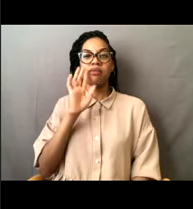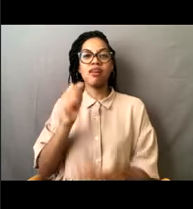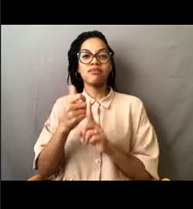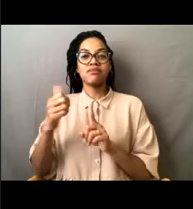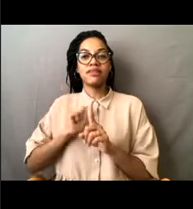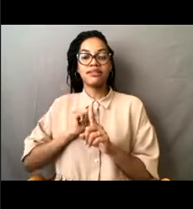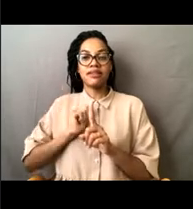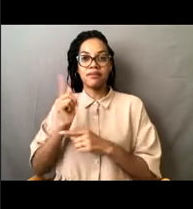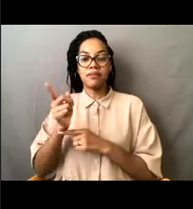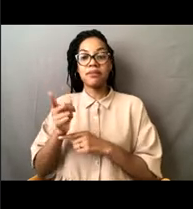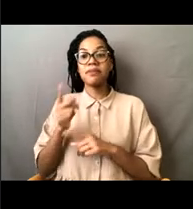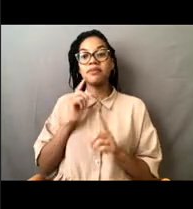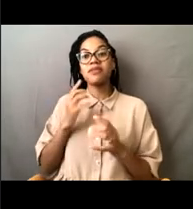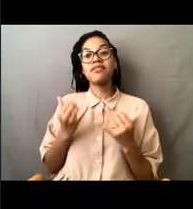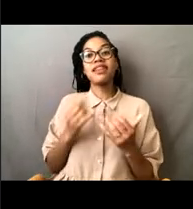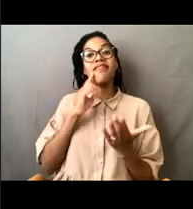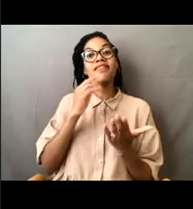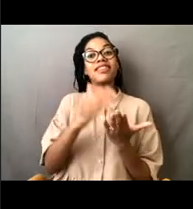Lessons from lake trout in Lake Champlain.